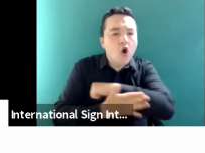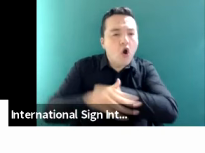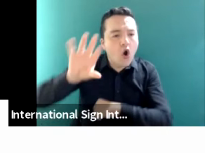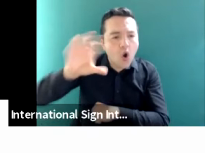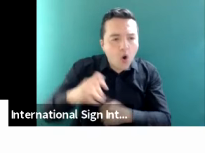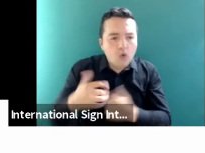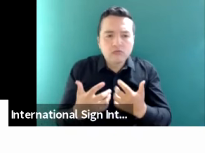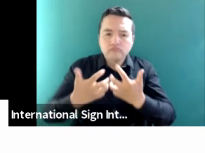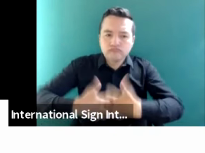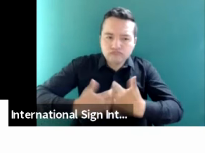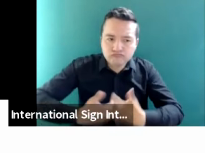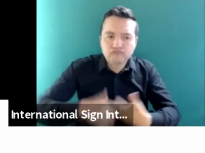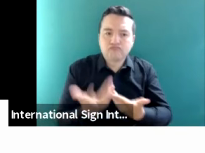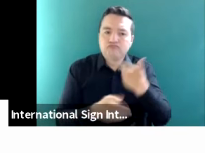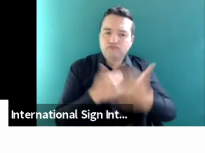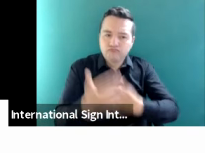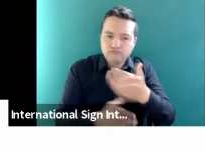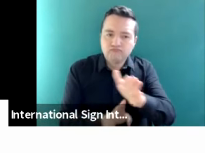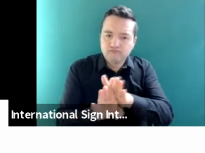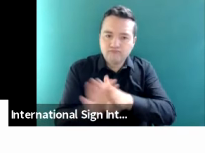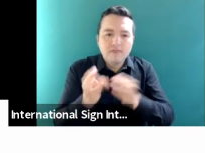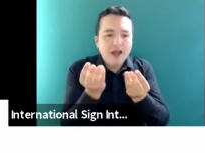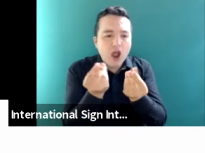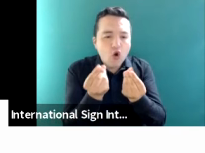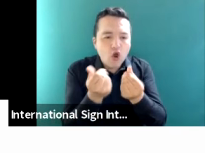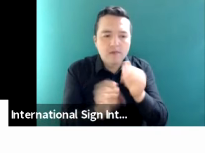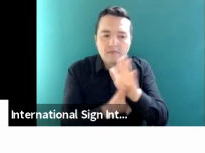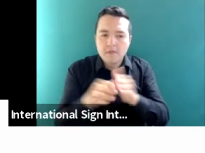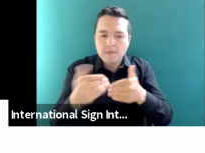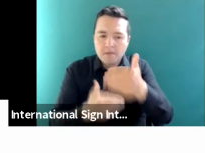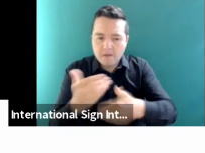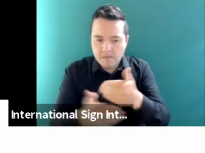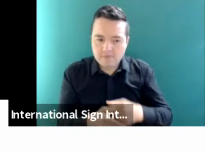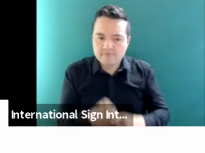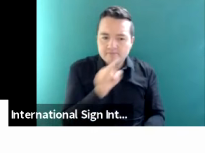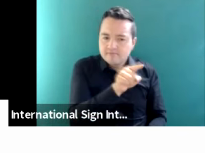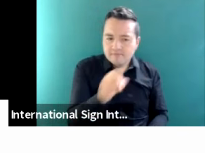The average DARE Index scores tend to be a function of countries economic development.